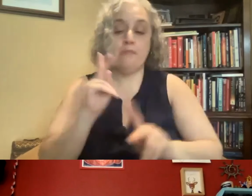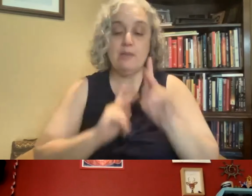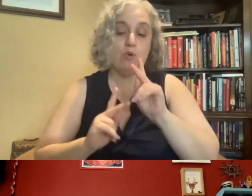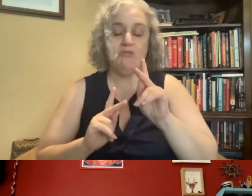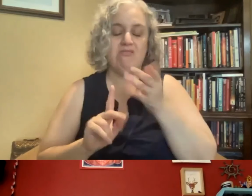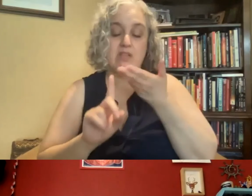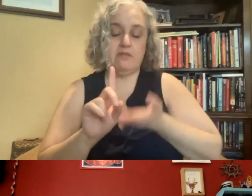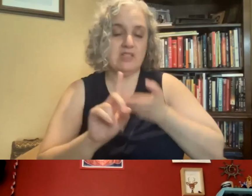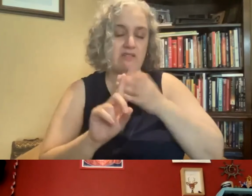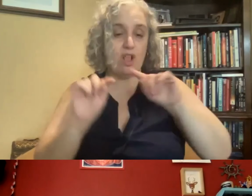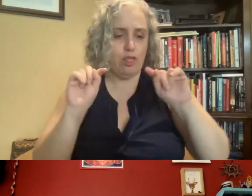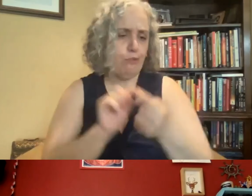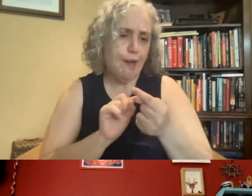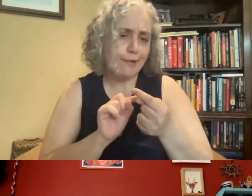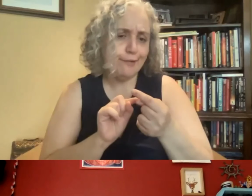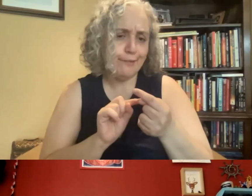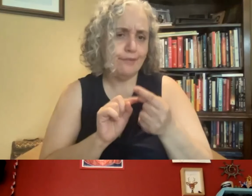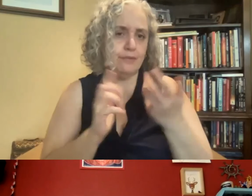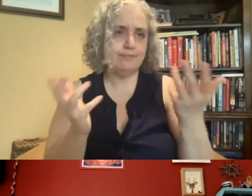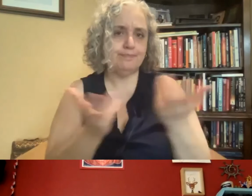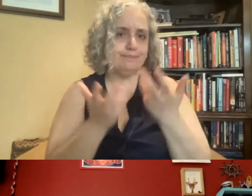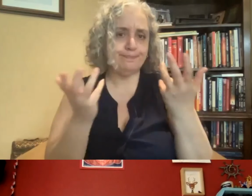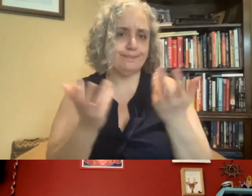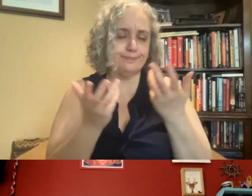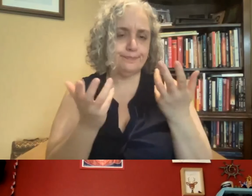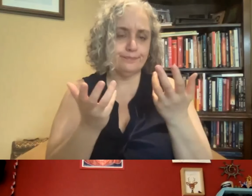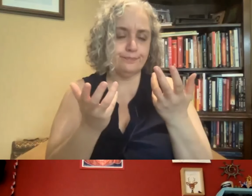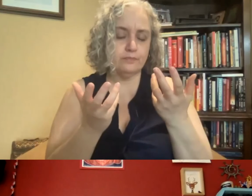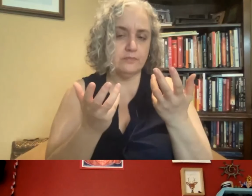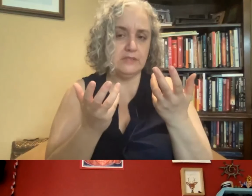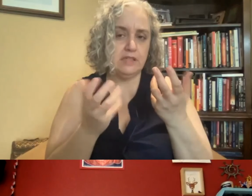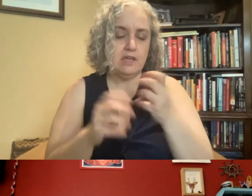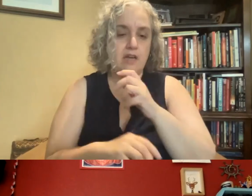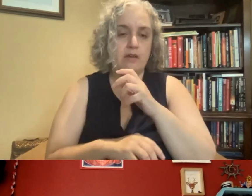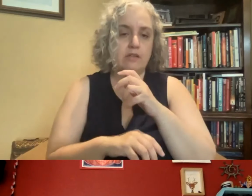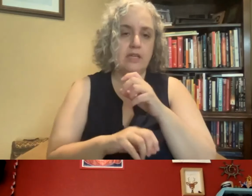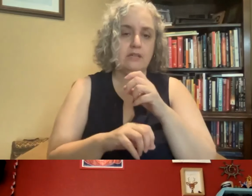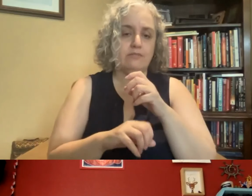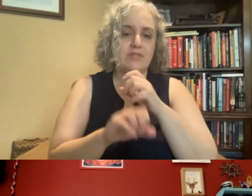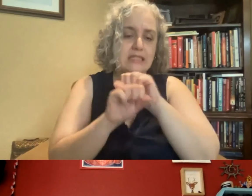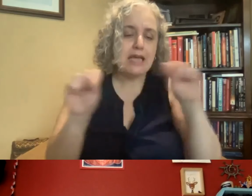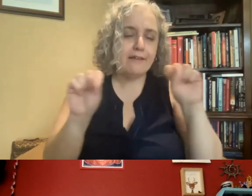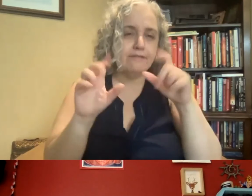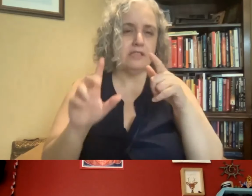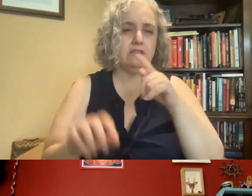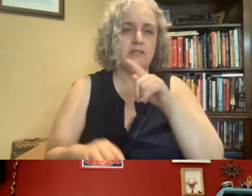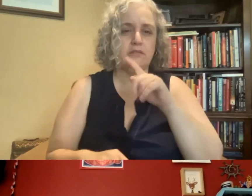a threat within security systems. Because you have a disability,